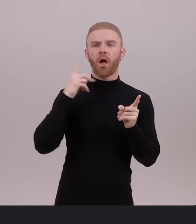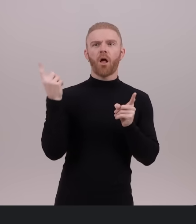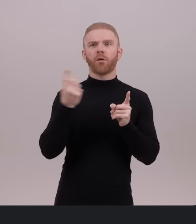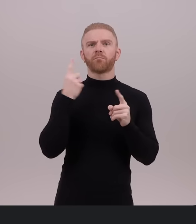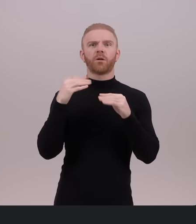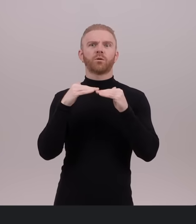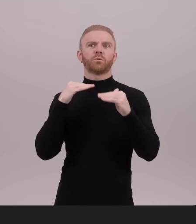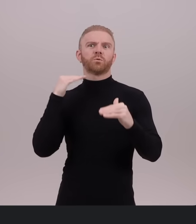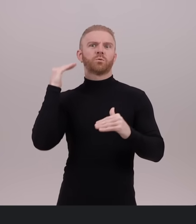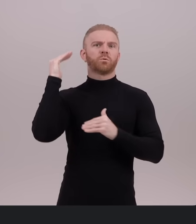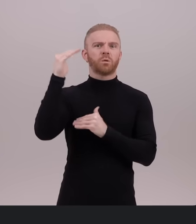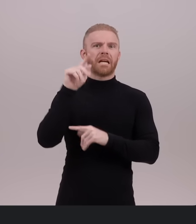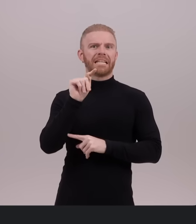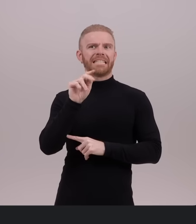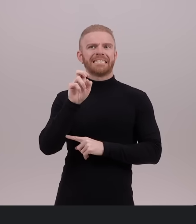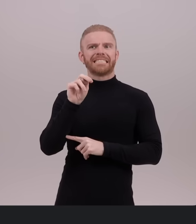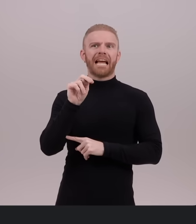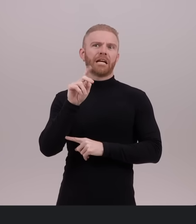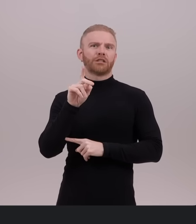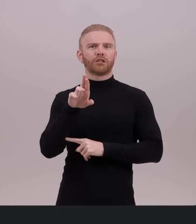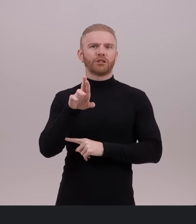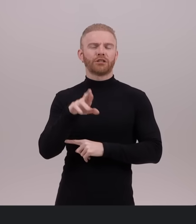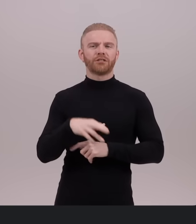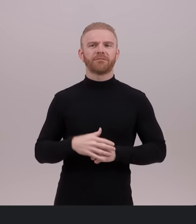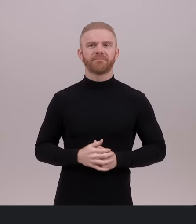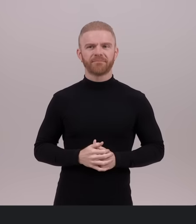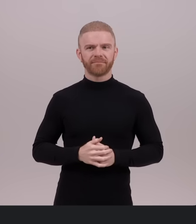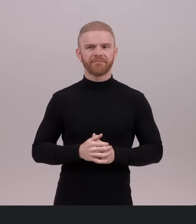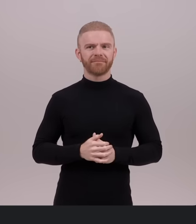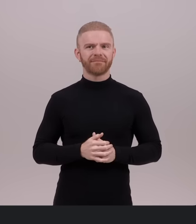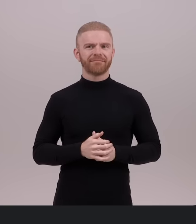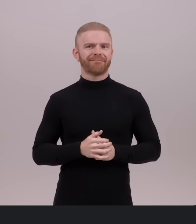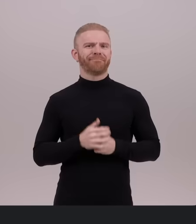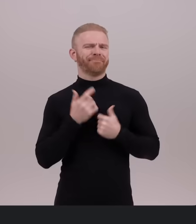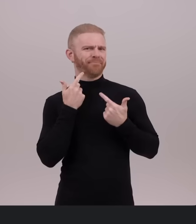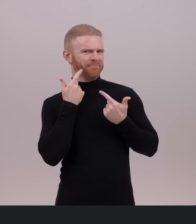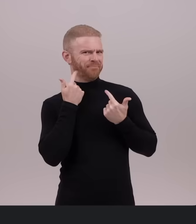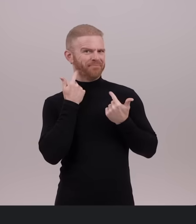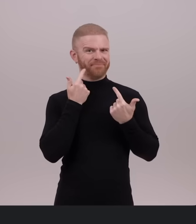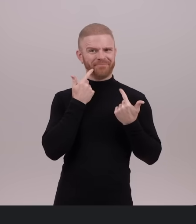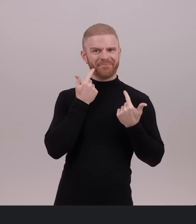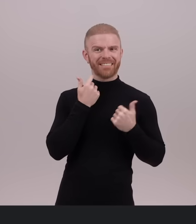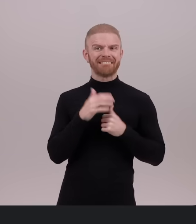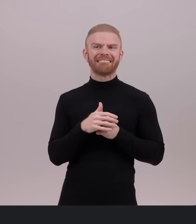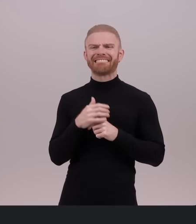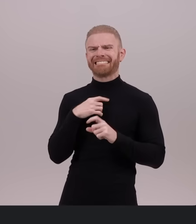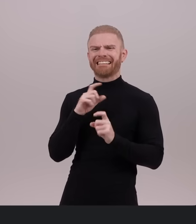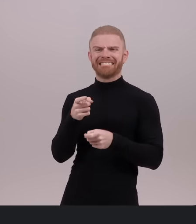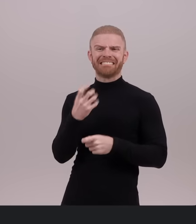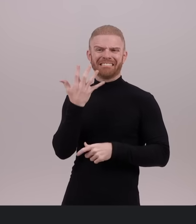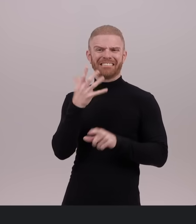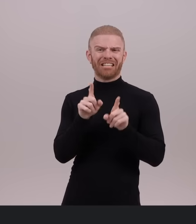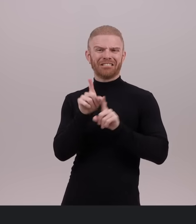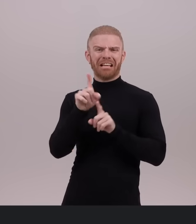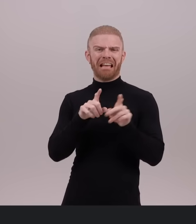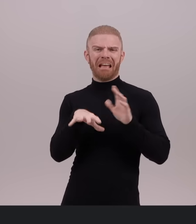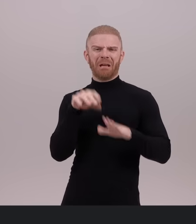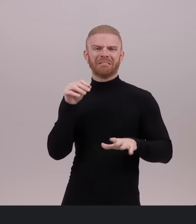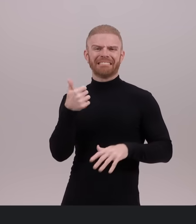I think we'll give it a 5 out of 10. We'll talk to the Gemini team about humor. Let's scroll back up, because we saw